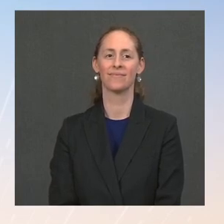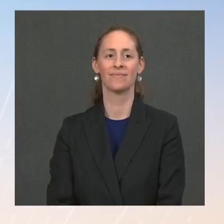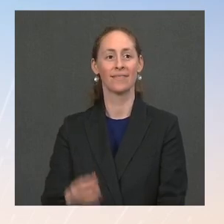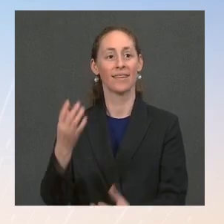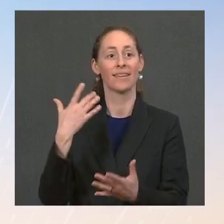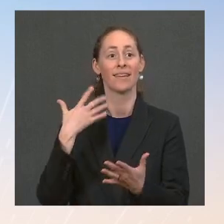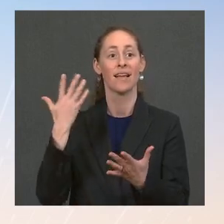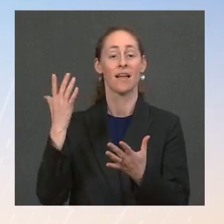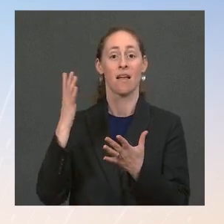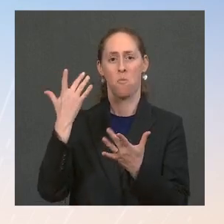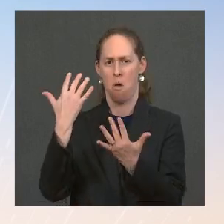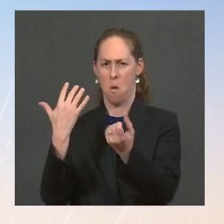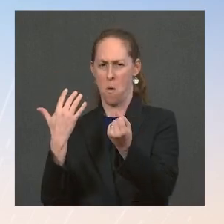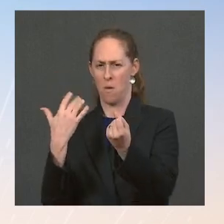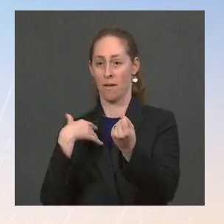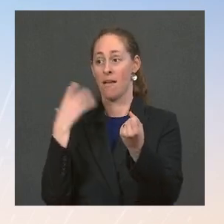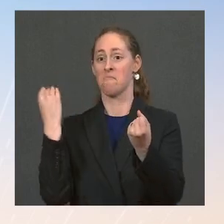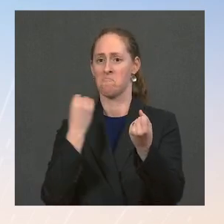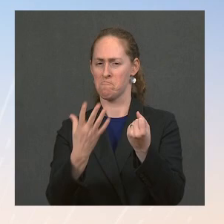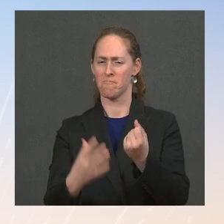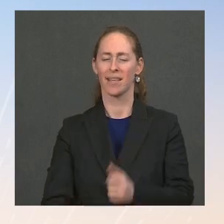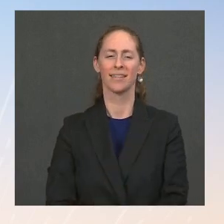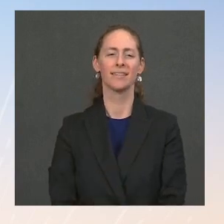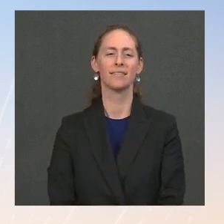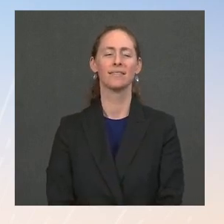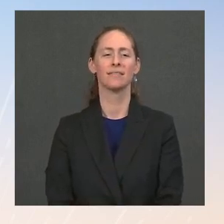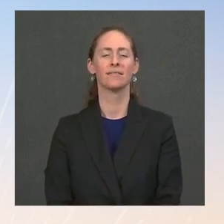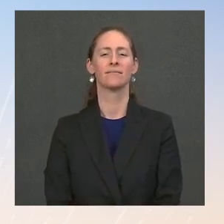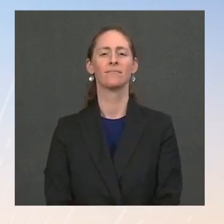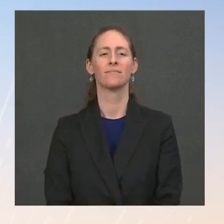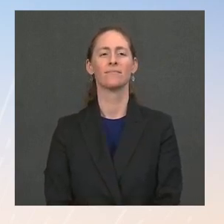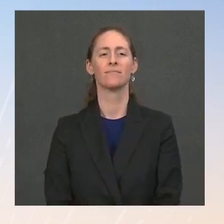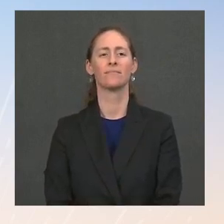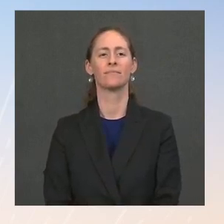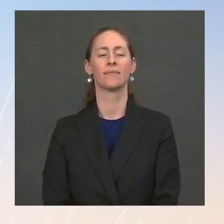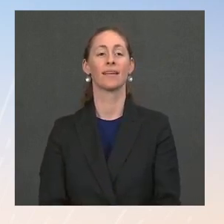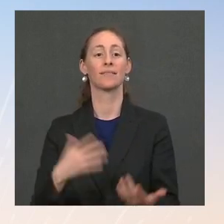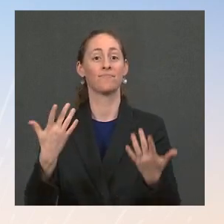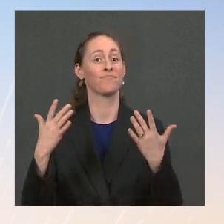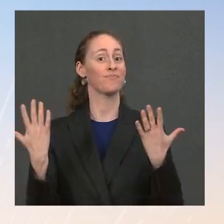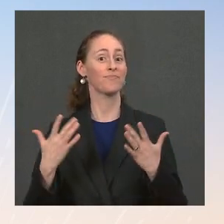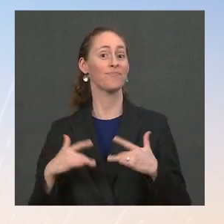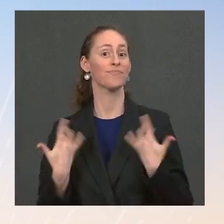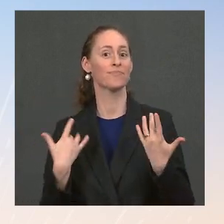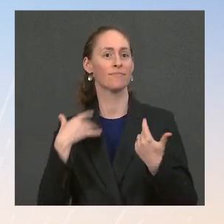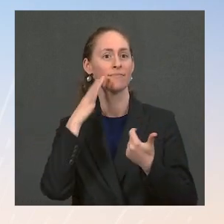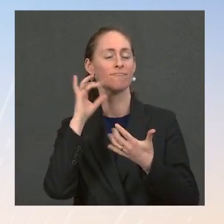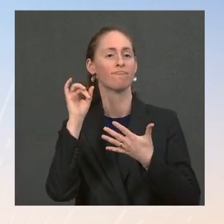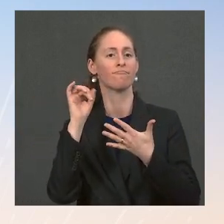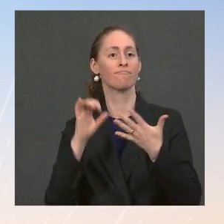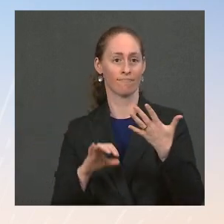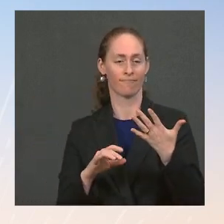Ms. Psaki: Okay. So, one item for all of you at the top. Today, OECD's agre- -- today's OECD agreement